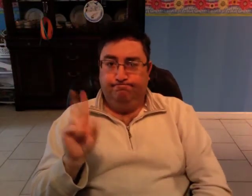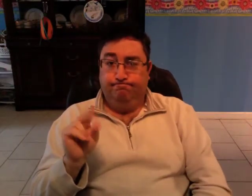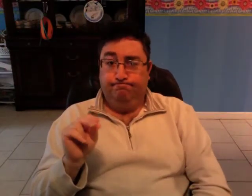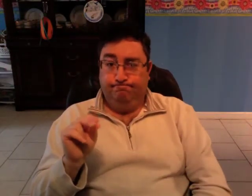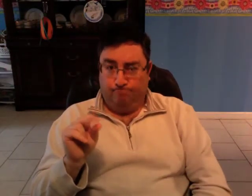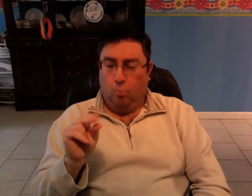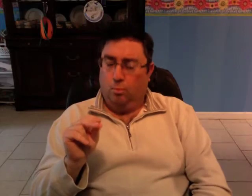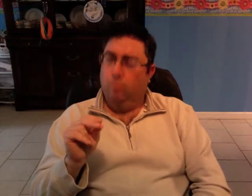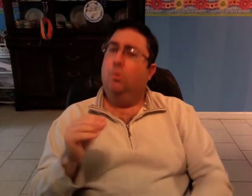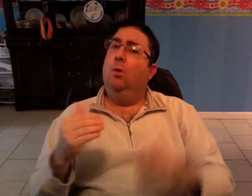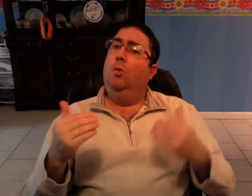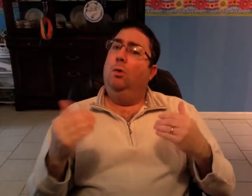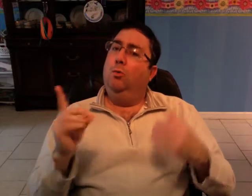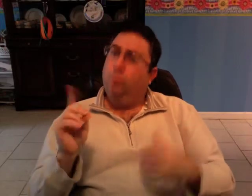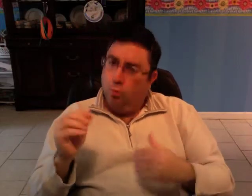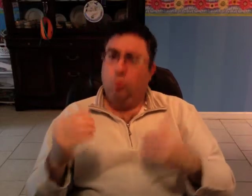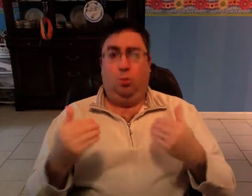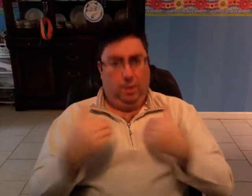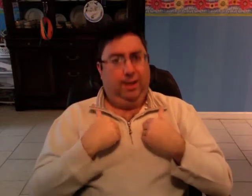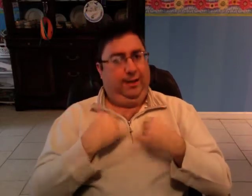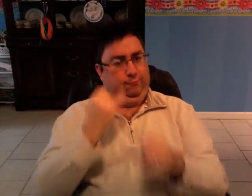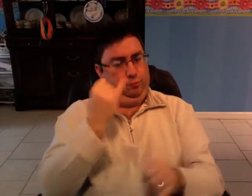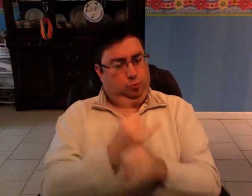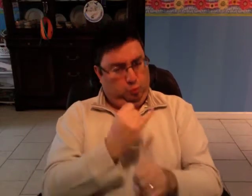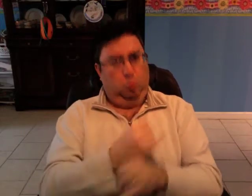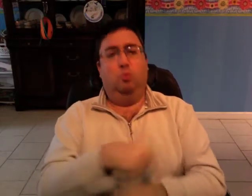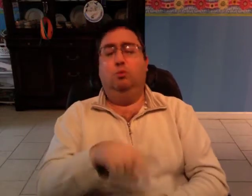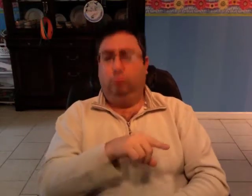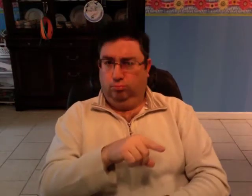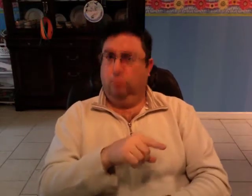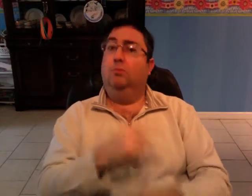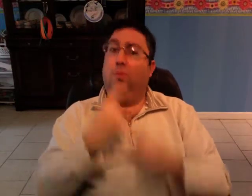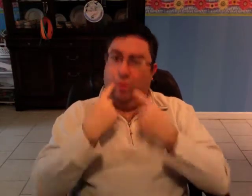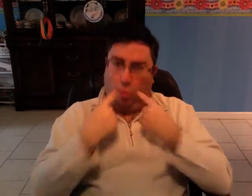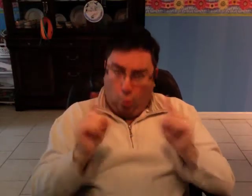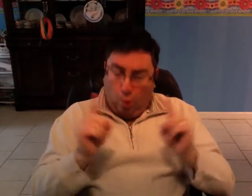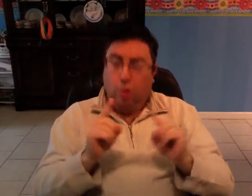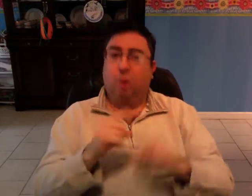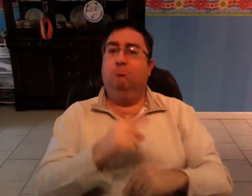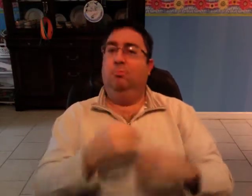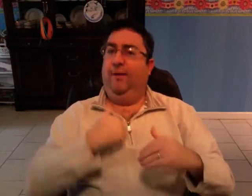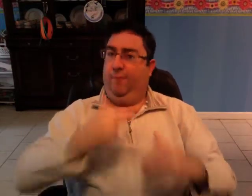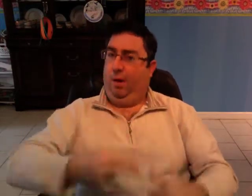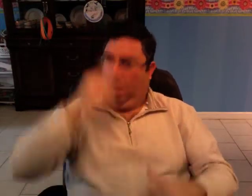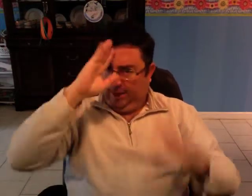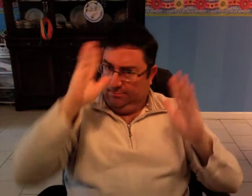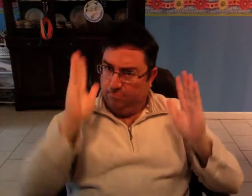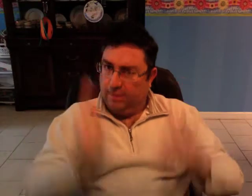No. We DO have schools for the Deaf that work, that have high expectations,